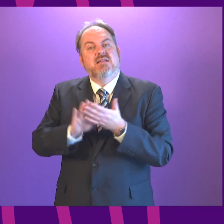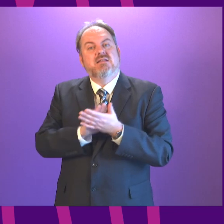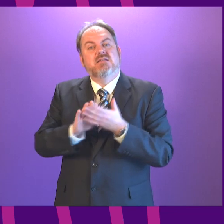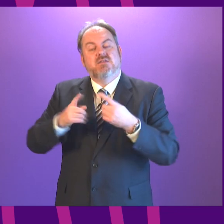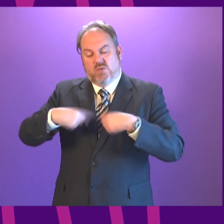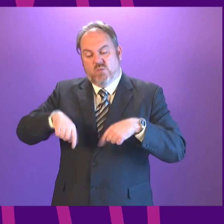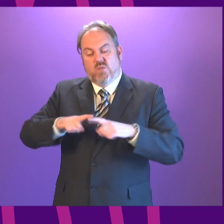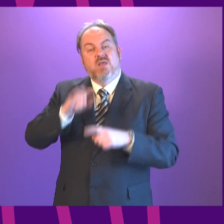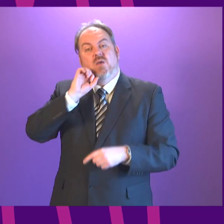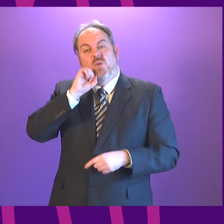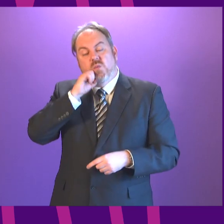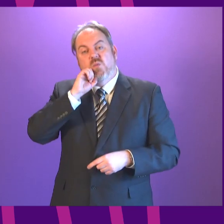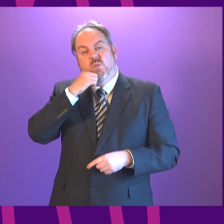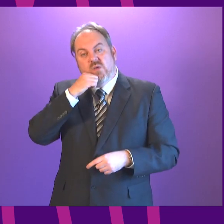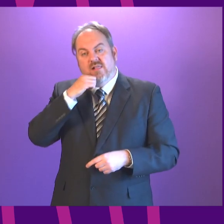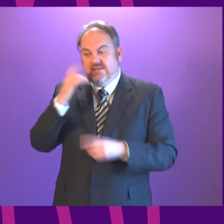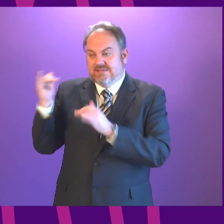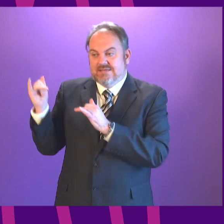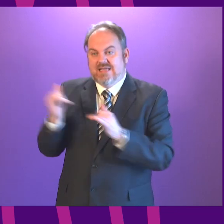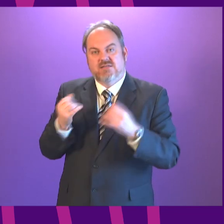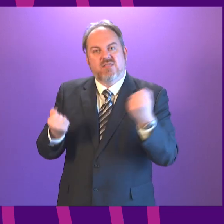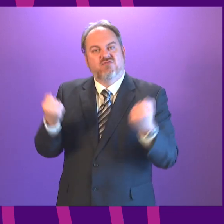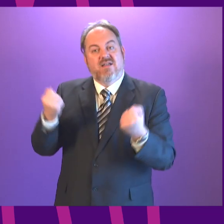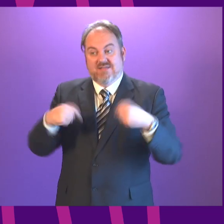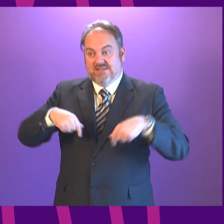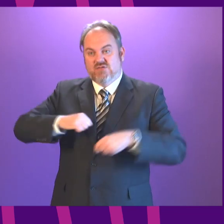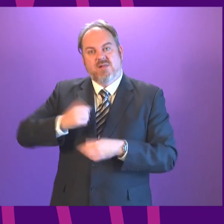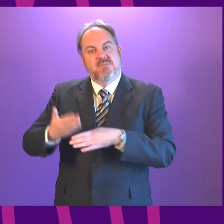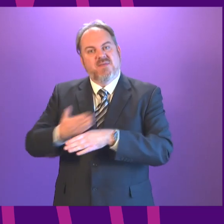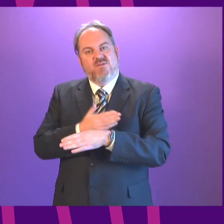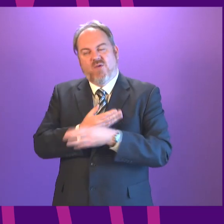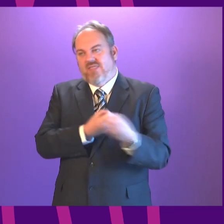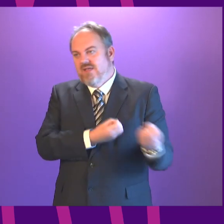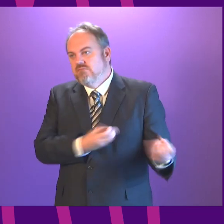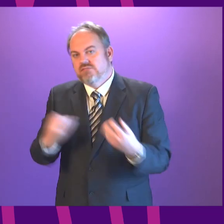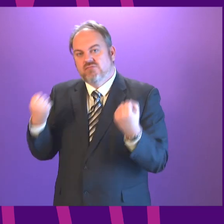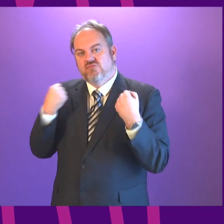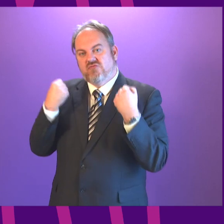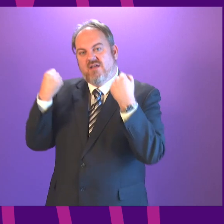we can put in place to test drivers in Scotland before they start their journeys. We will